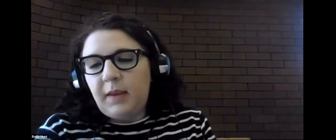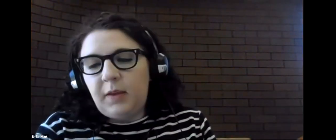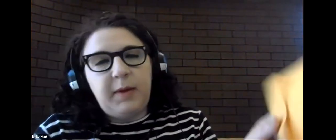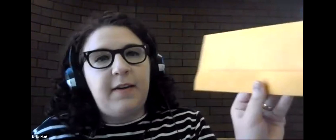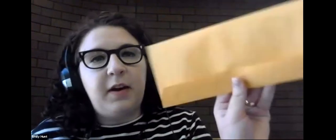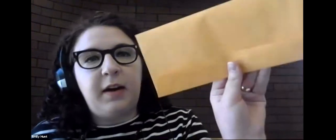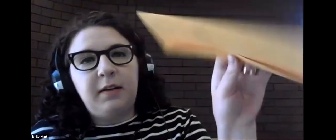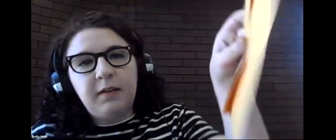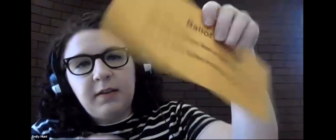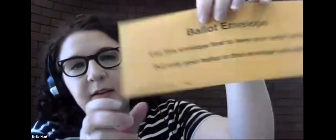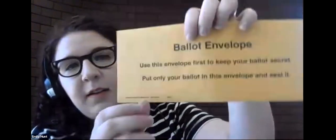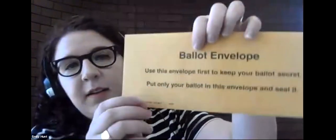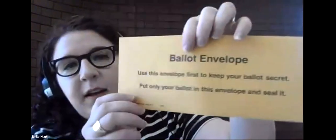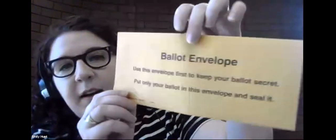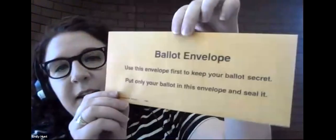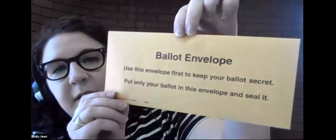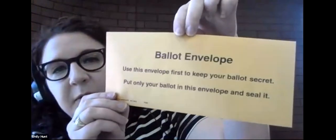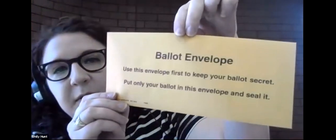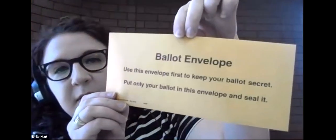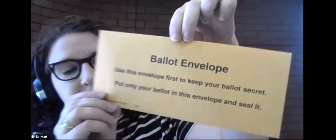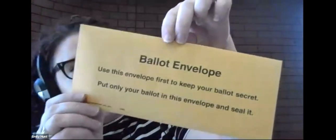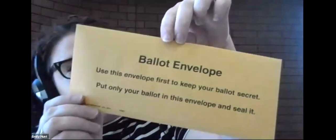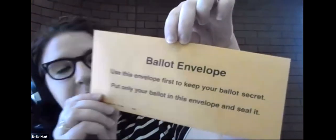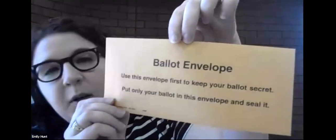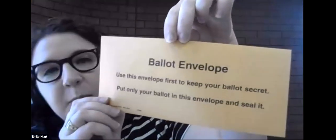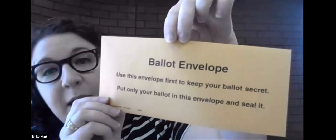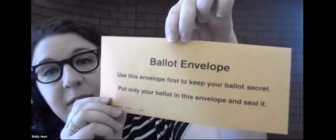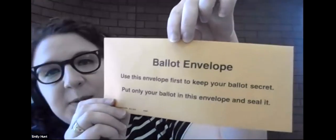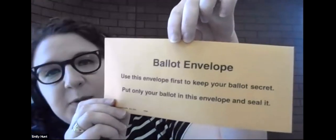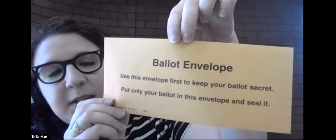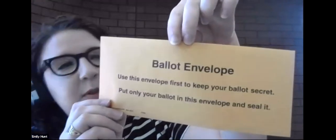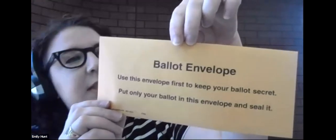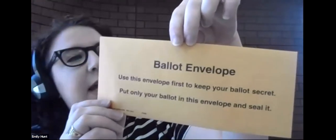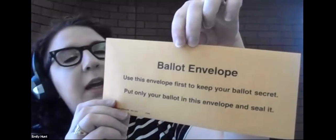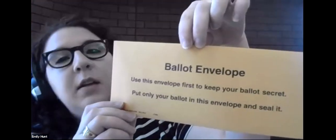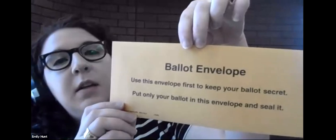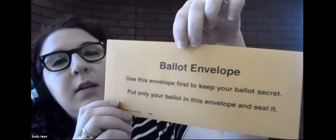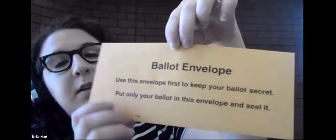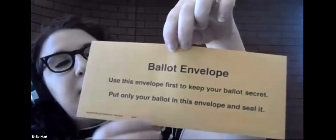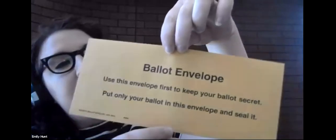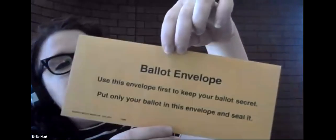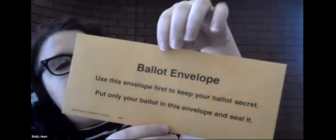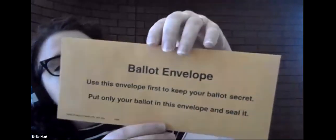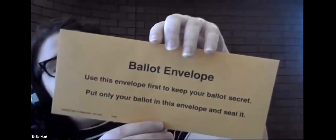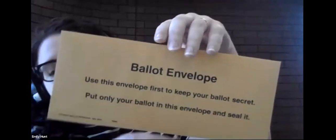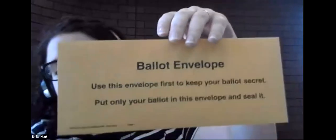We have our yellow or Brown, I suppose some would say,